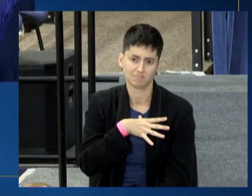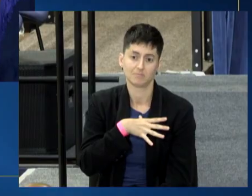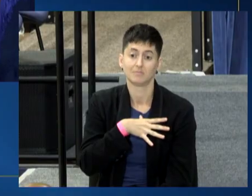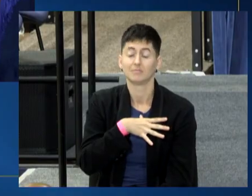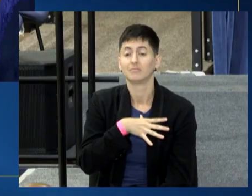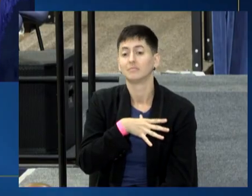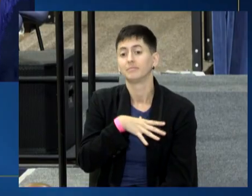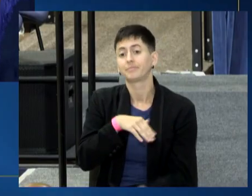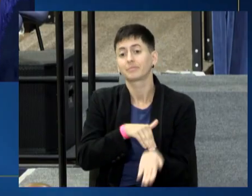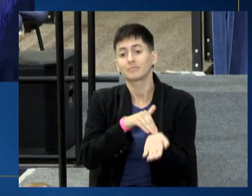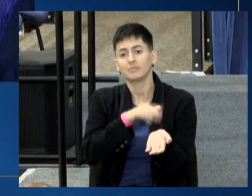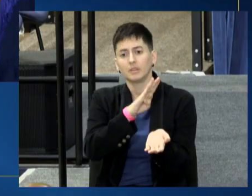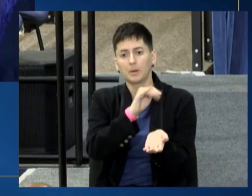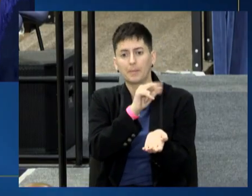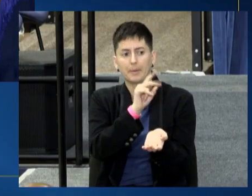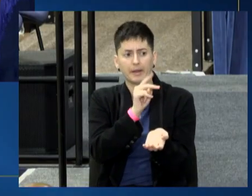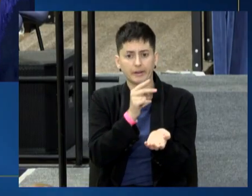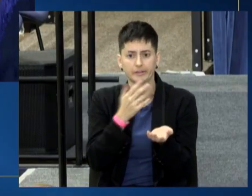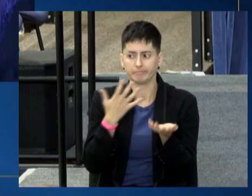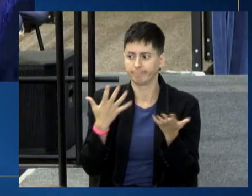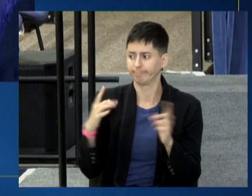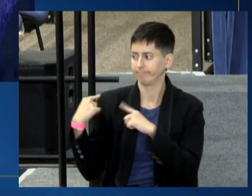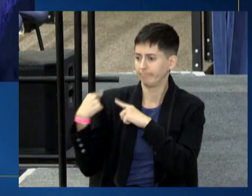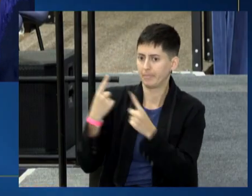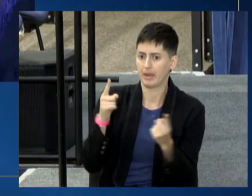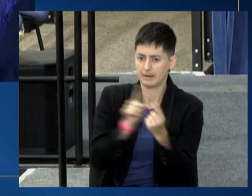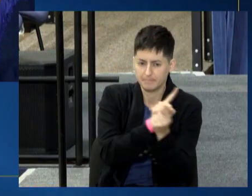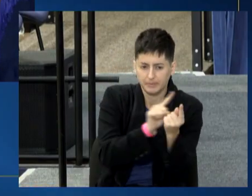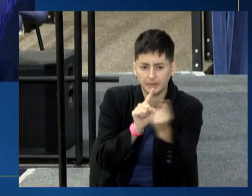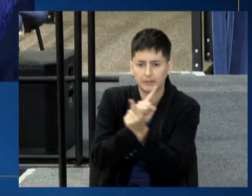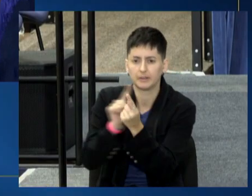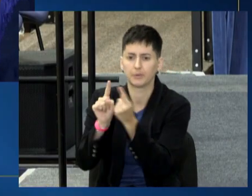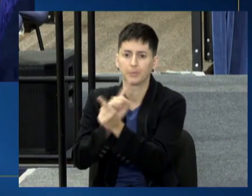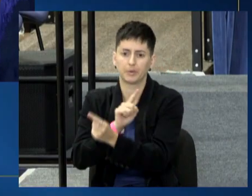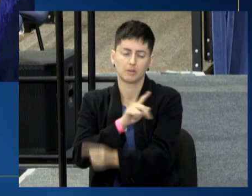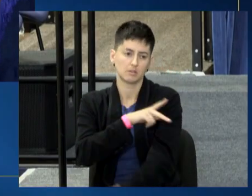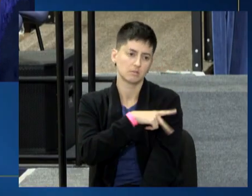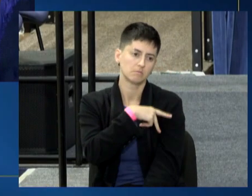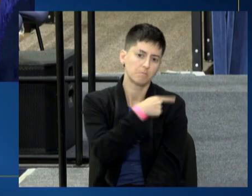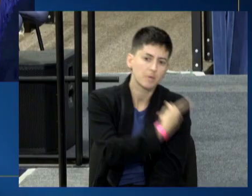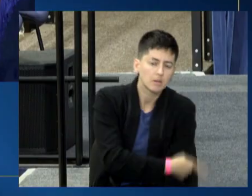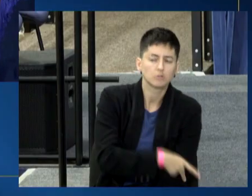patient navigators, researchers, patients, and families. Her efforts